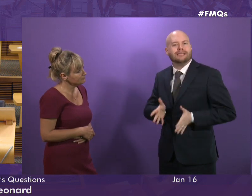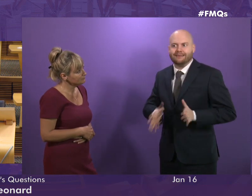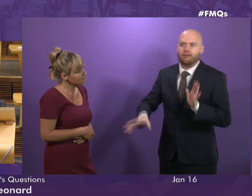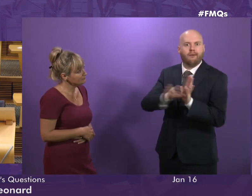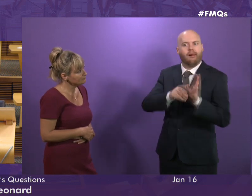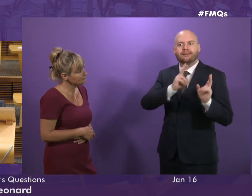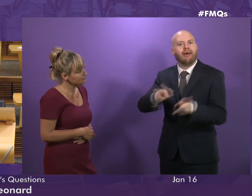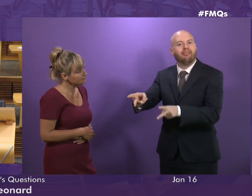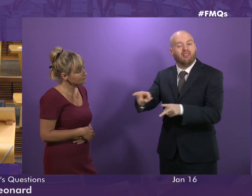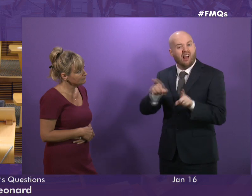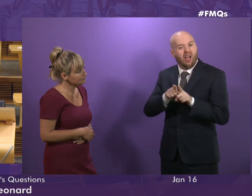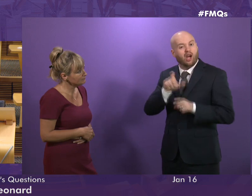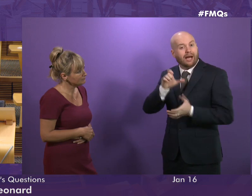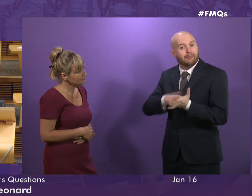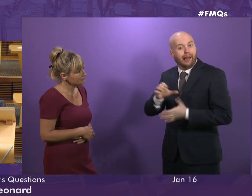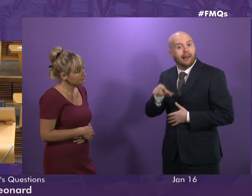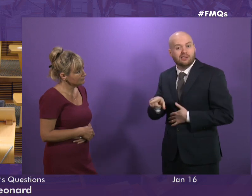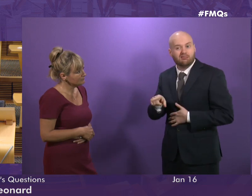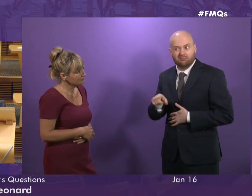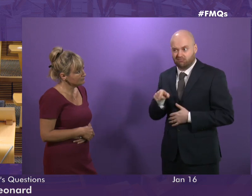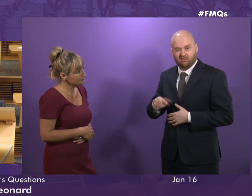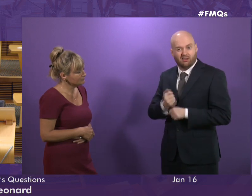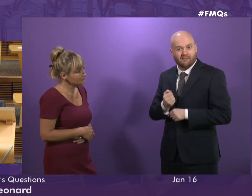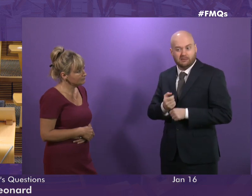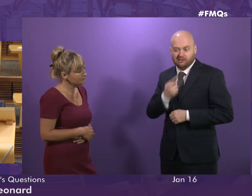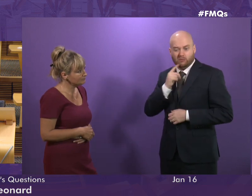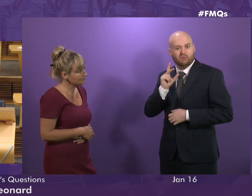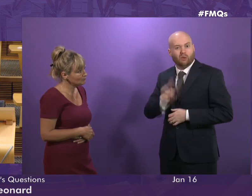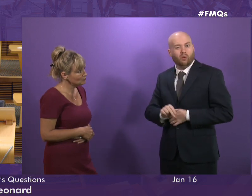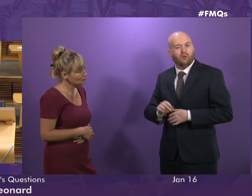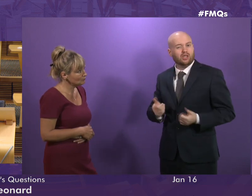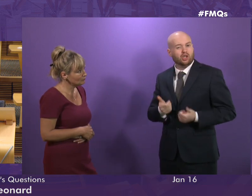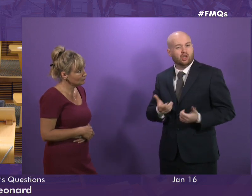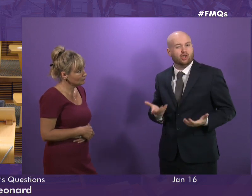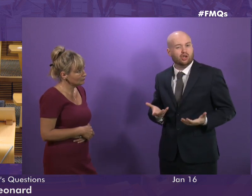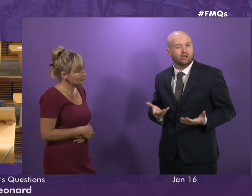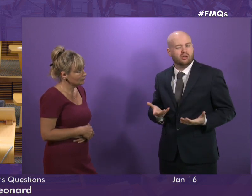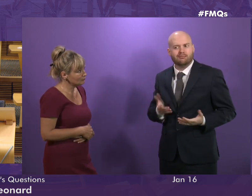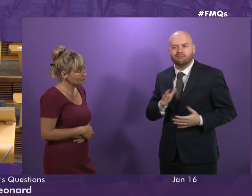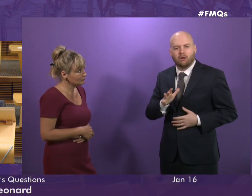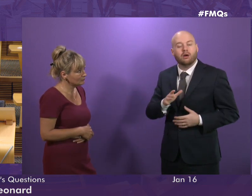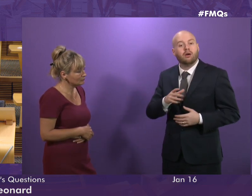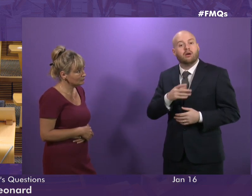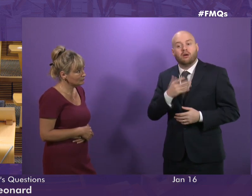The two process reviews that were conducted following Craig’s tragic death highlighted